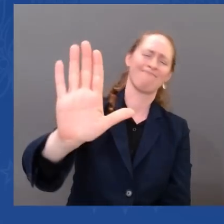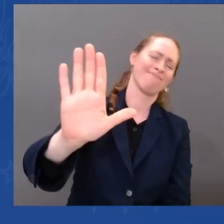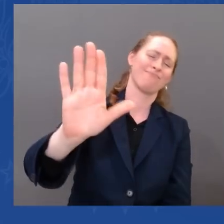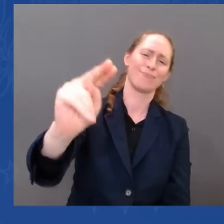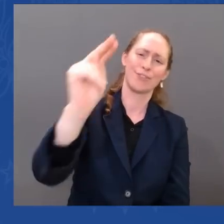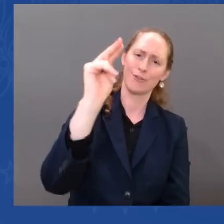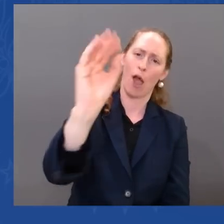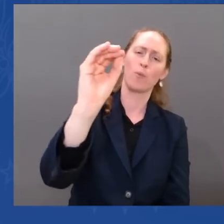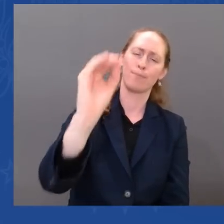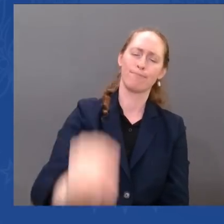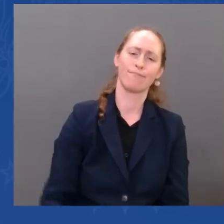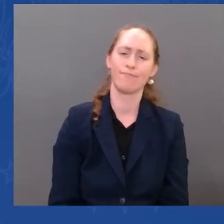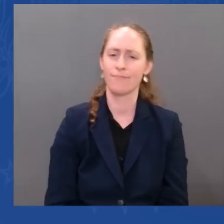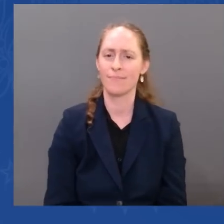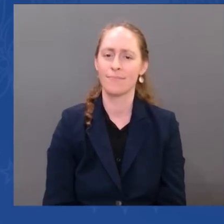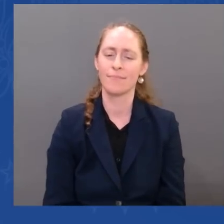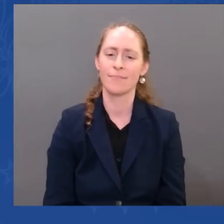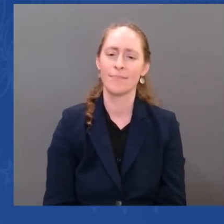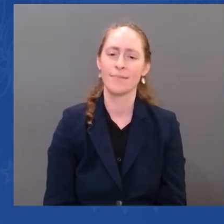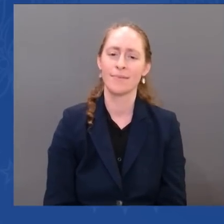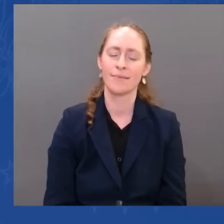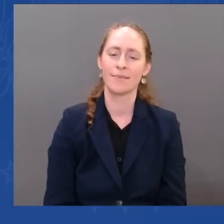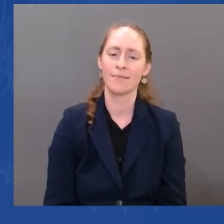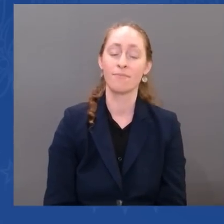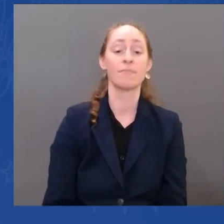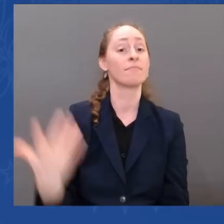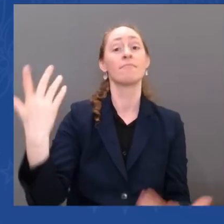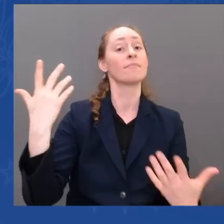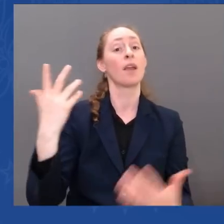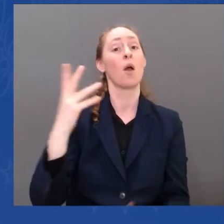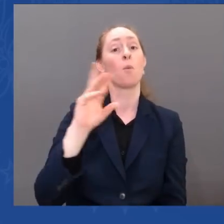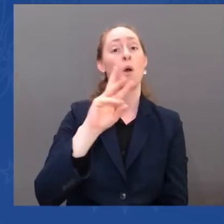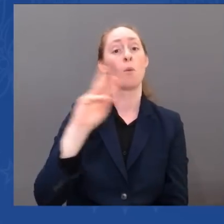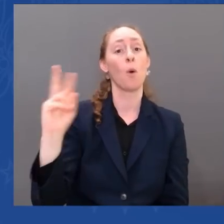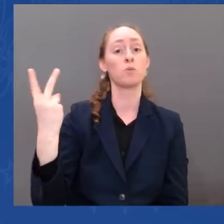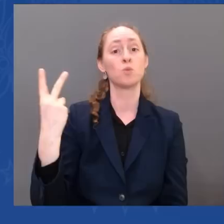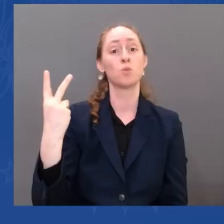Greece said "no," inspiring the world through its resistance.